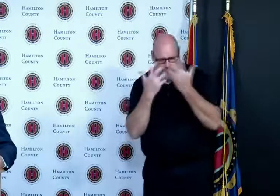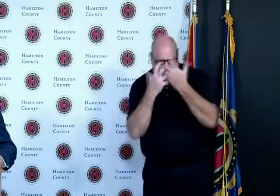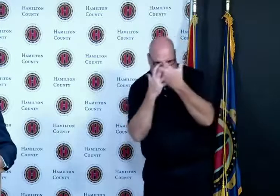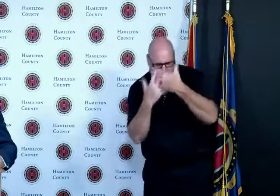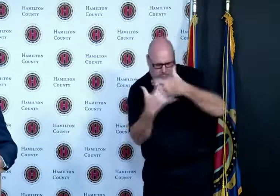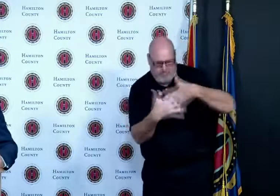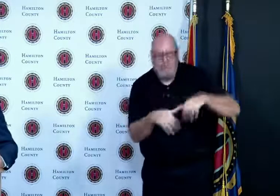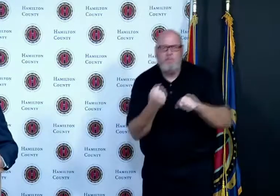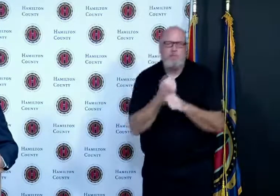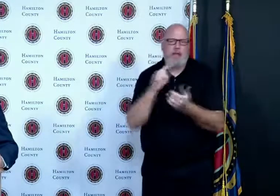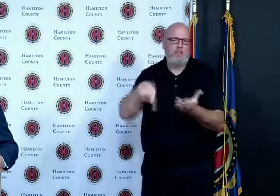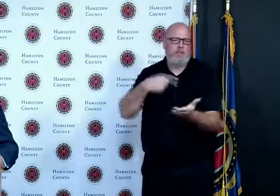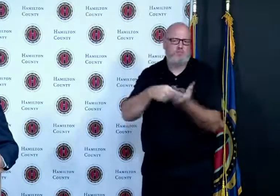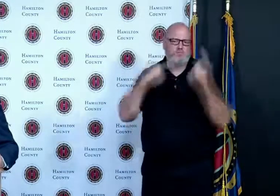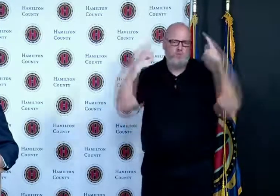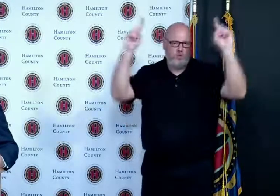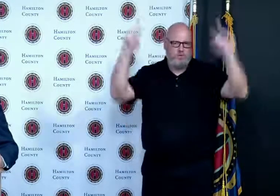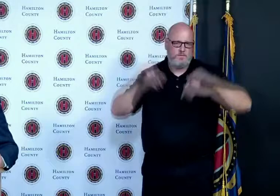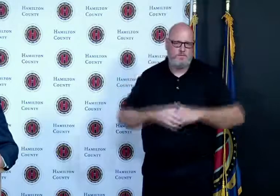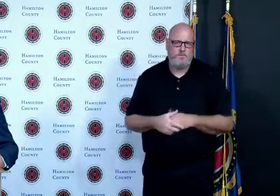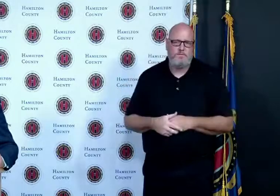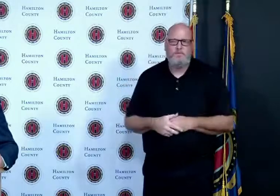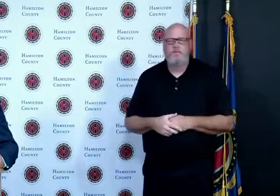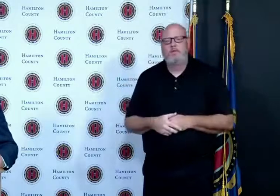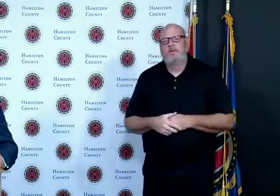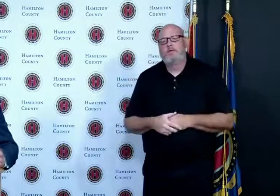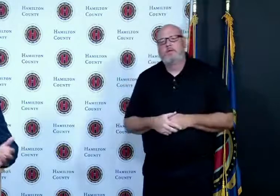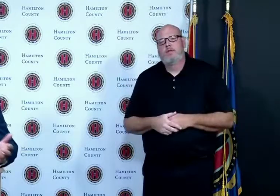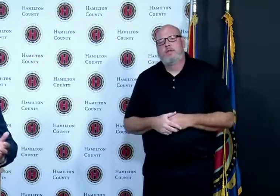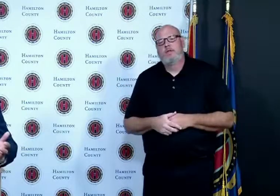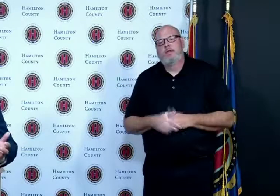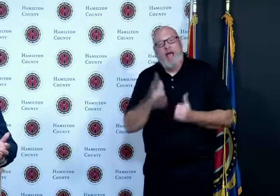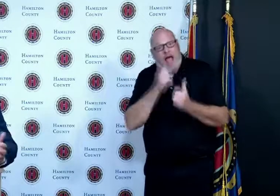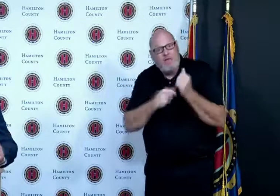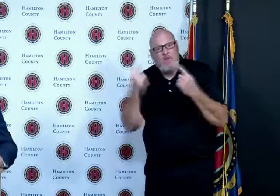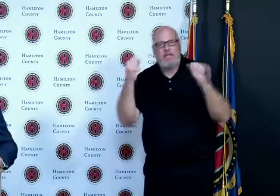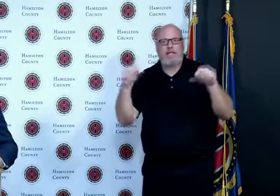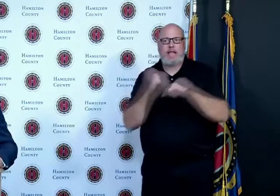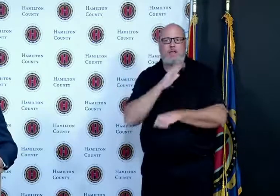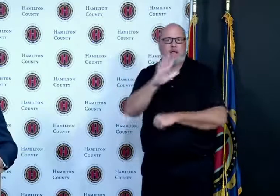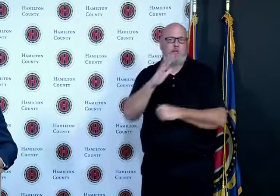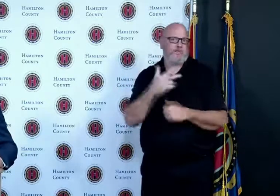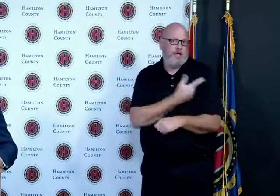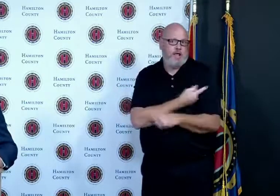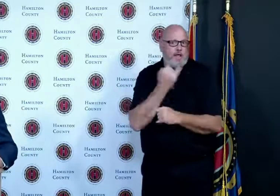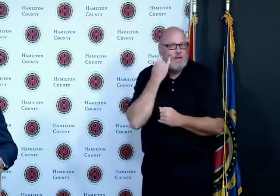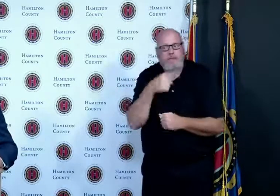to everyone in Hamilton County this week as Commissioner Driehaus mentioned we set up at a